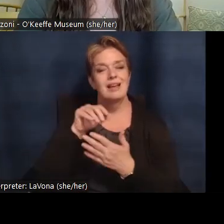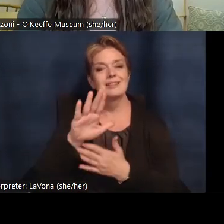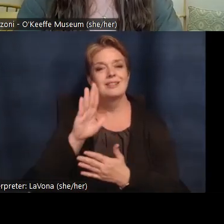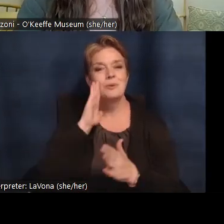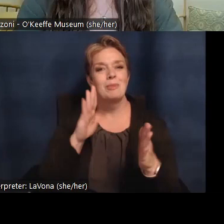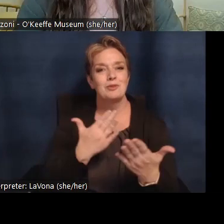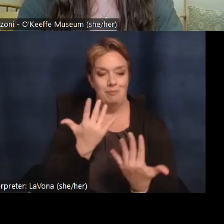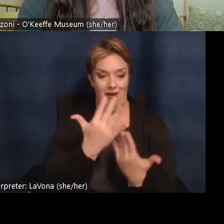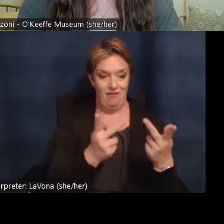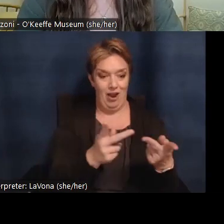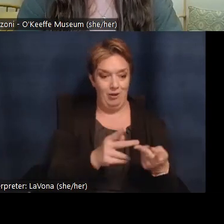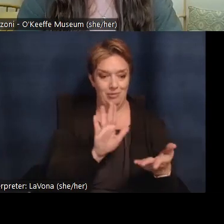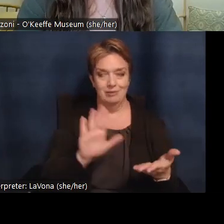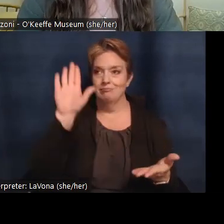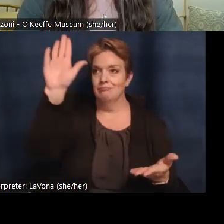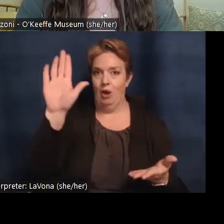embedded into an adobe wall.